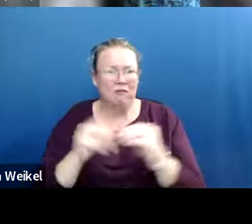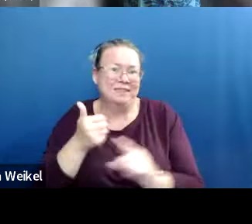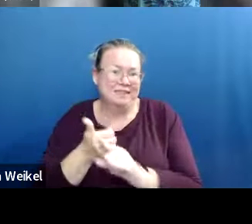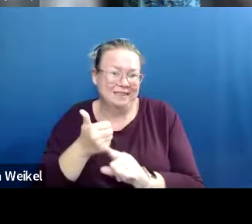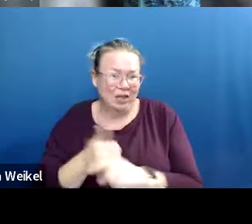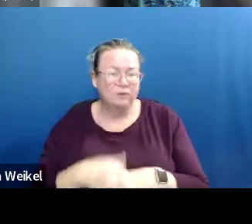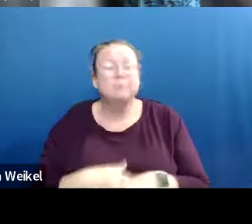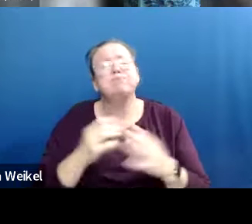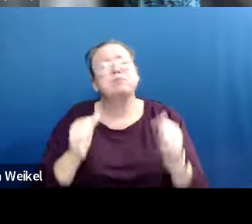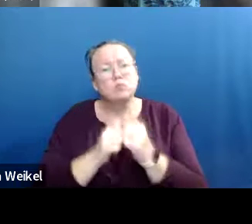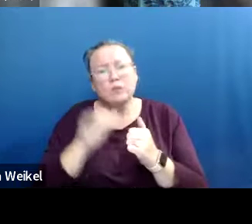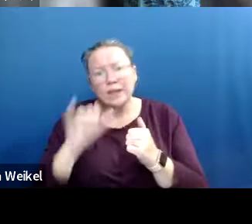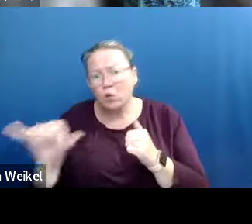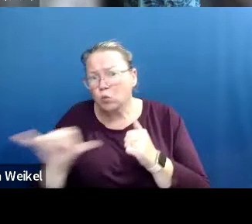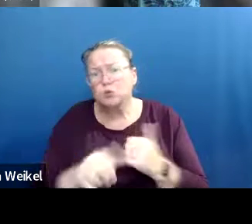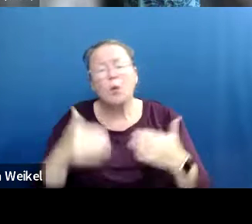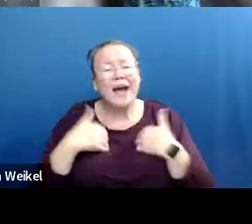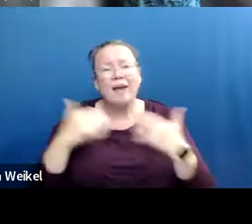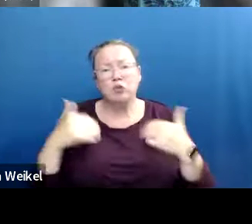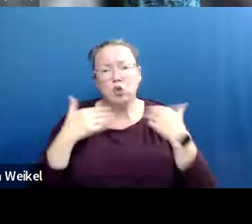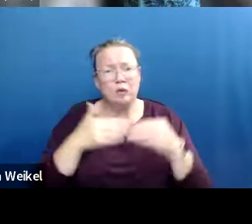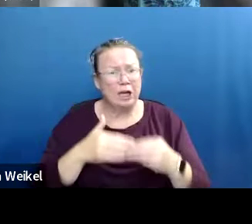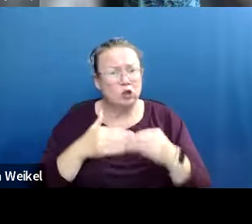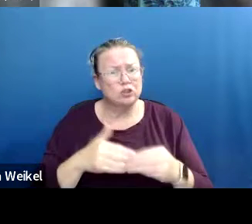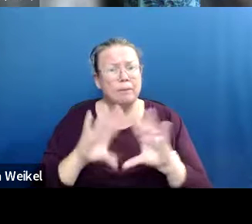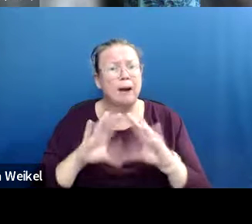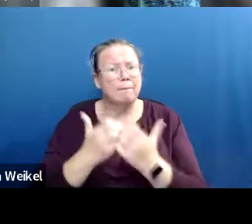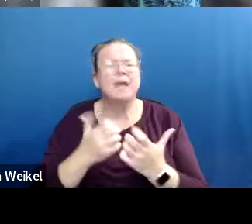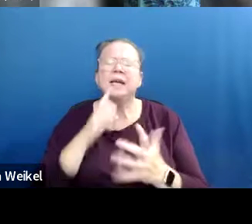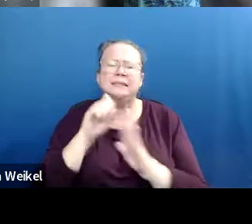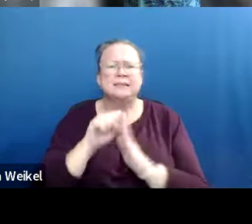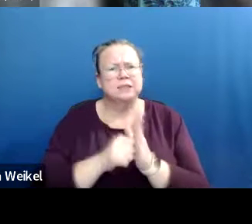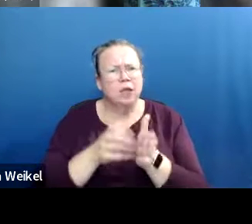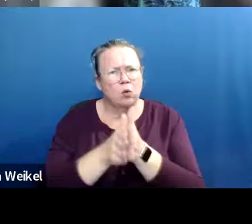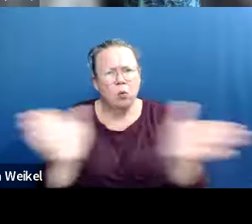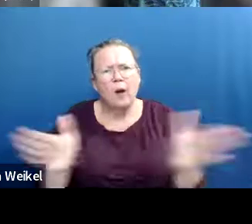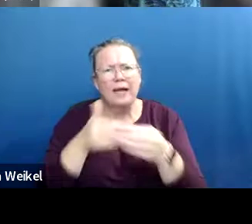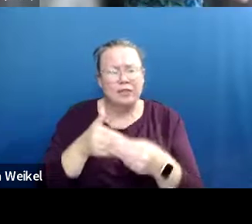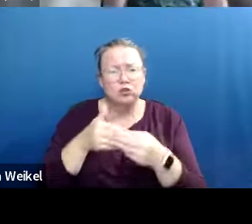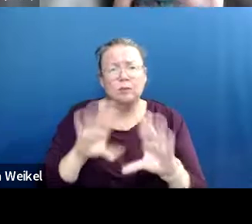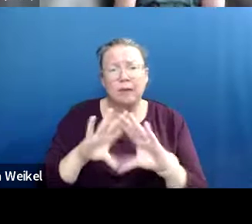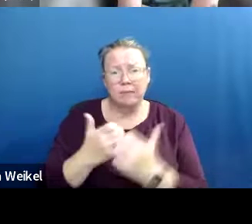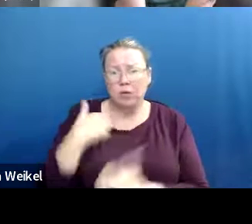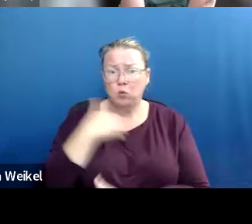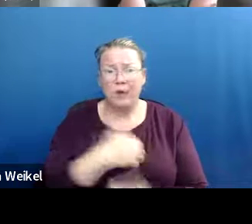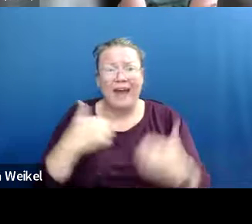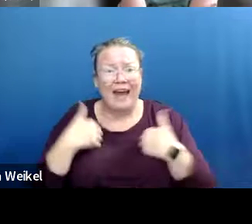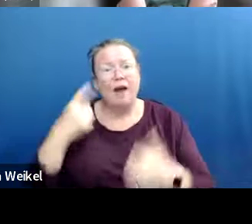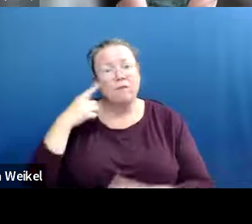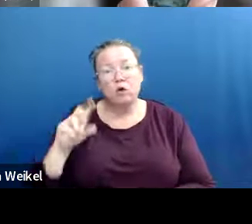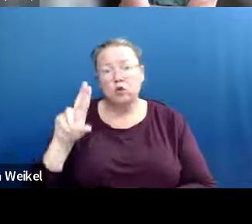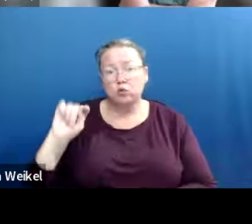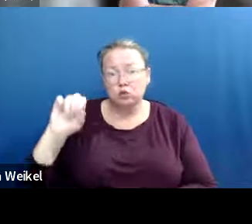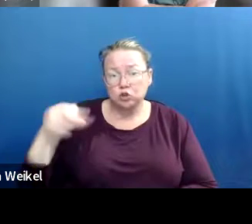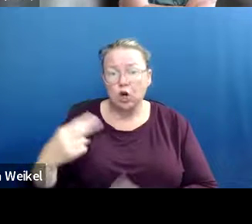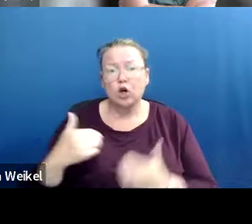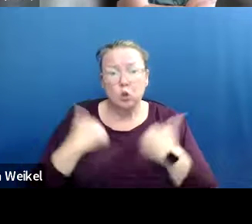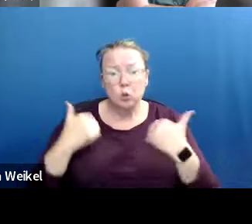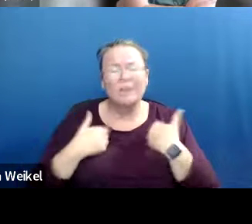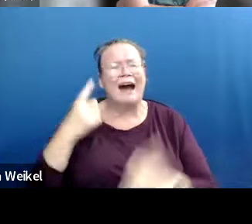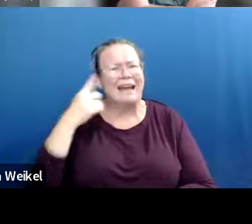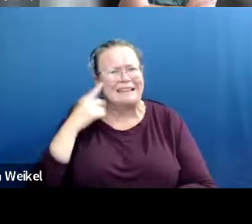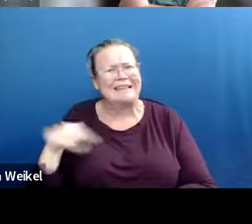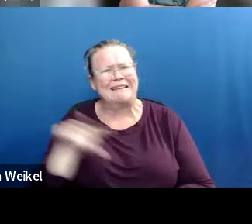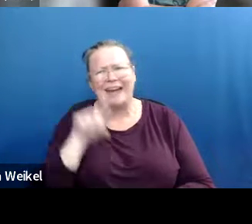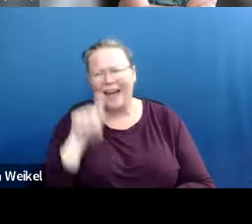Kayla Robertson: along with that. There's the Youth Leadership Committee. It's a statewide leadership committee that we have for Utah youth. I think they have to be